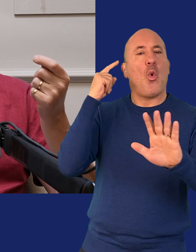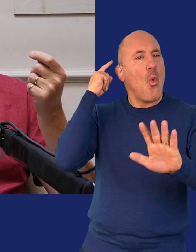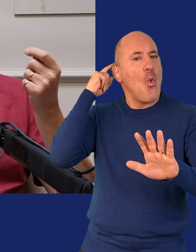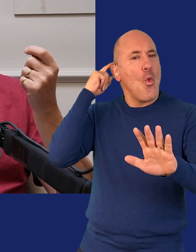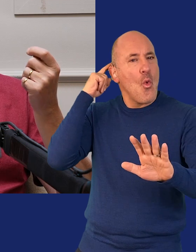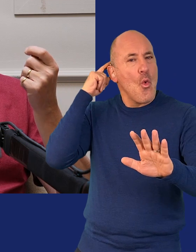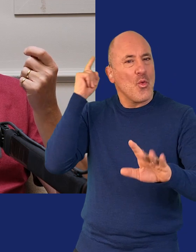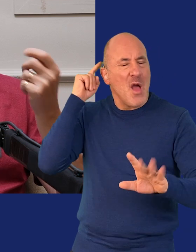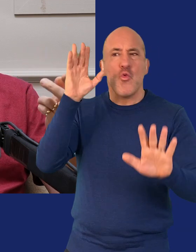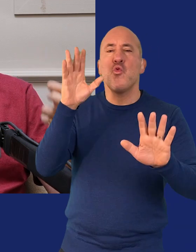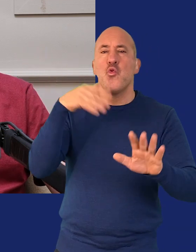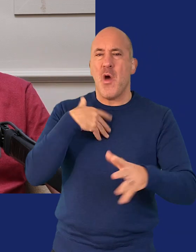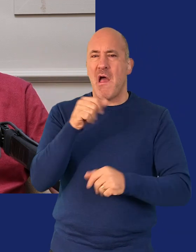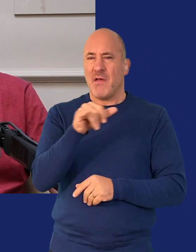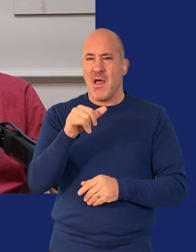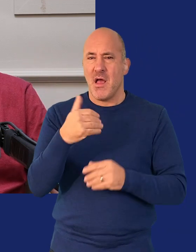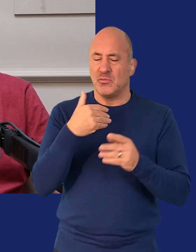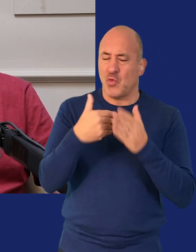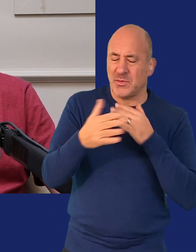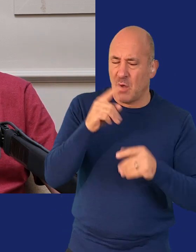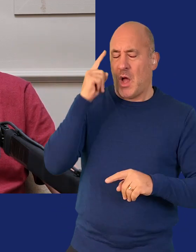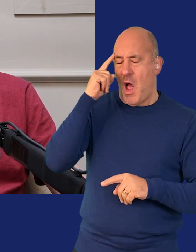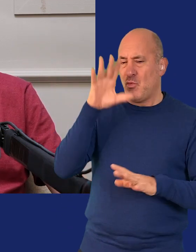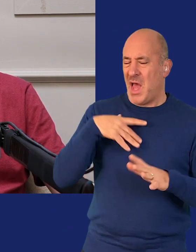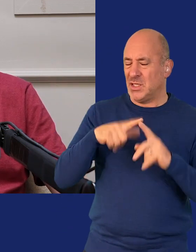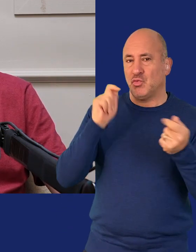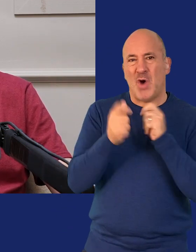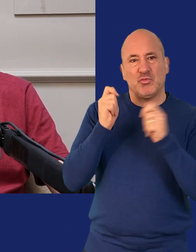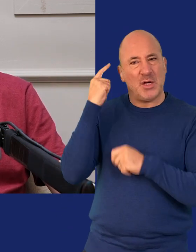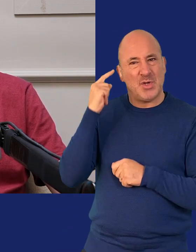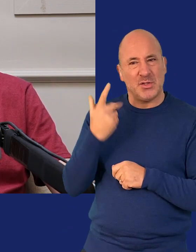Um, and, um, identify them and, um, yeah, and learn from them. Mm hmm.